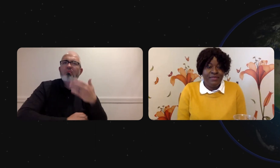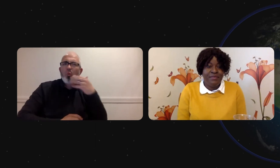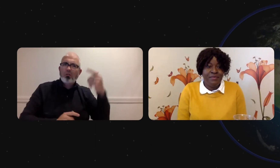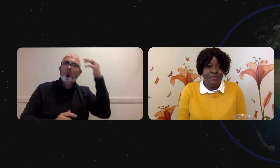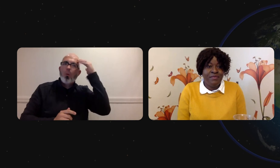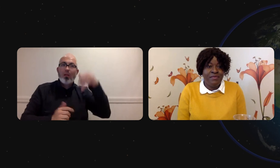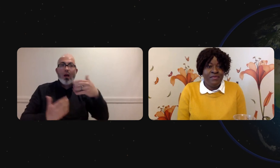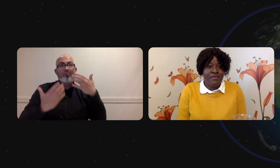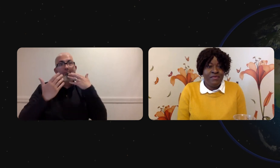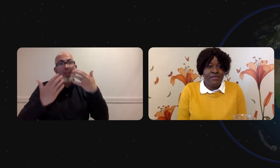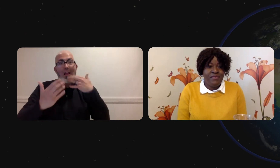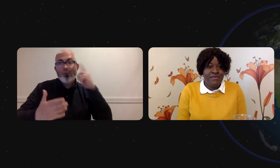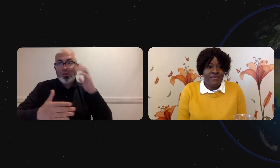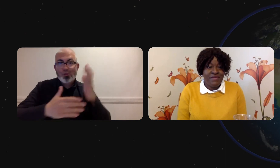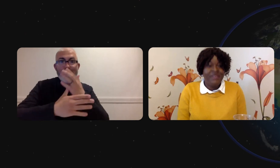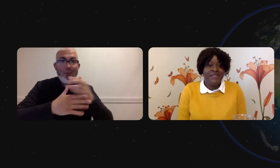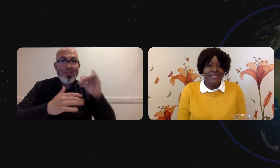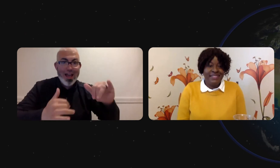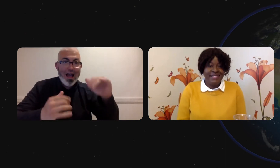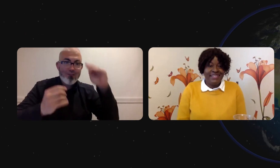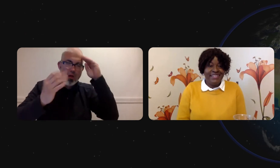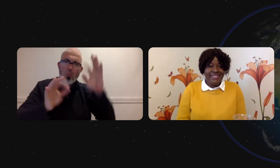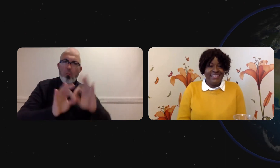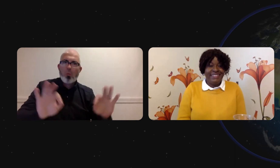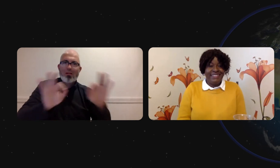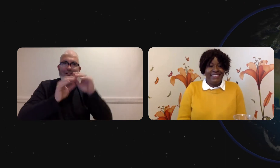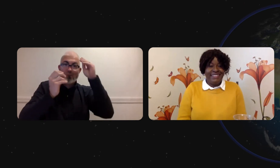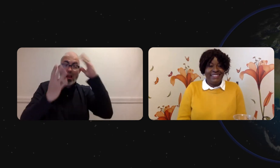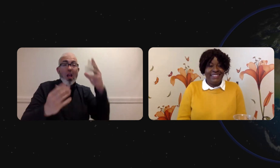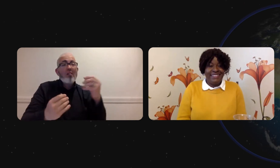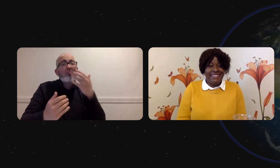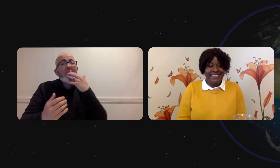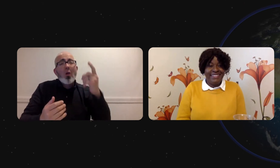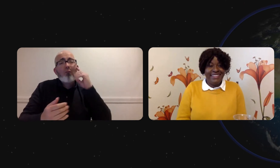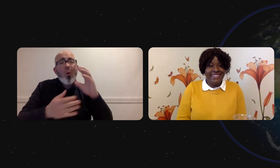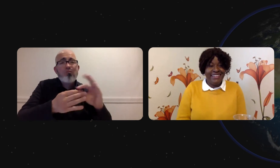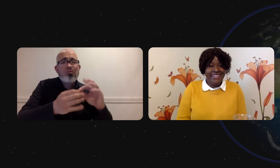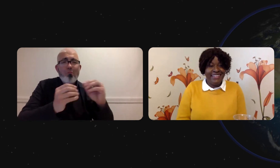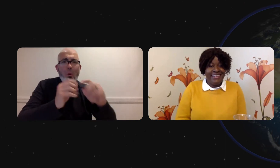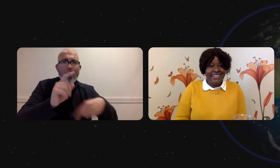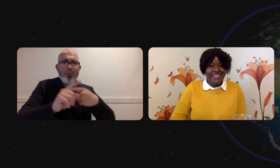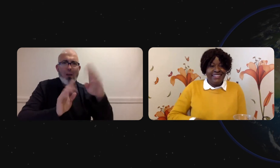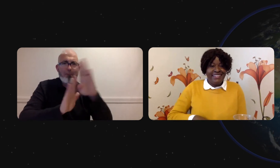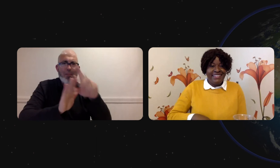Thank you so much for sharing that critical and important information.